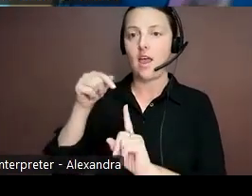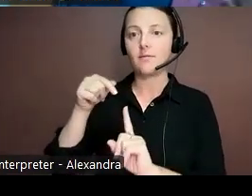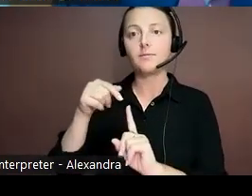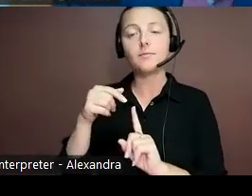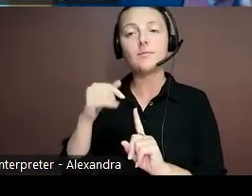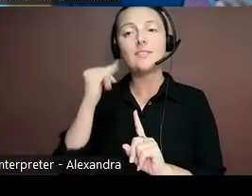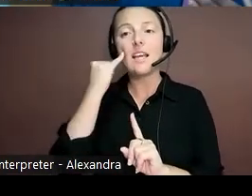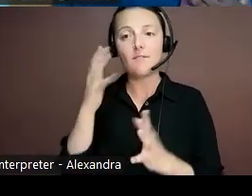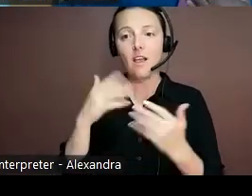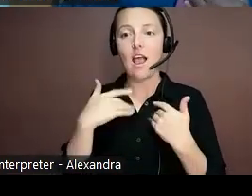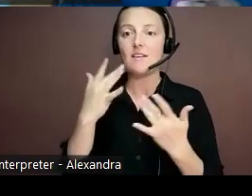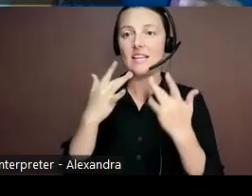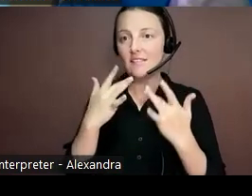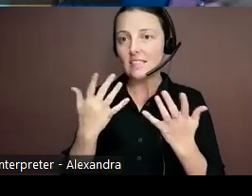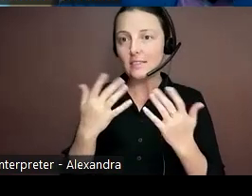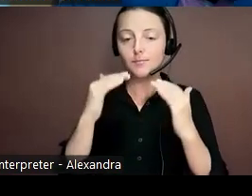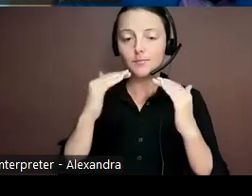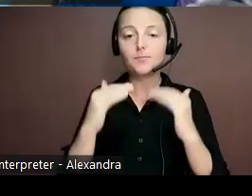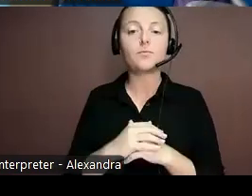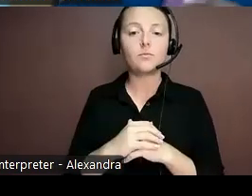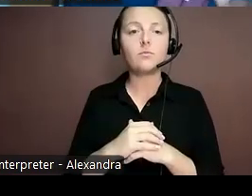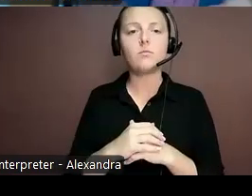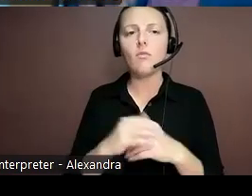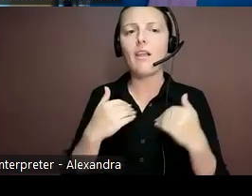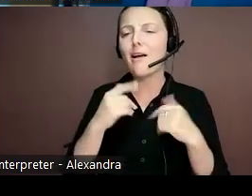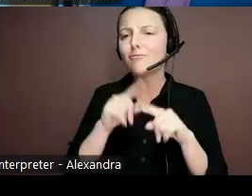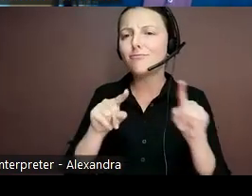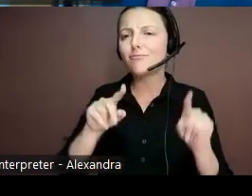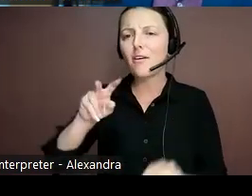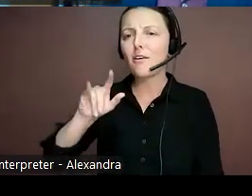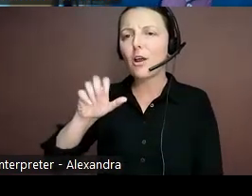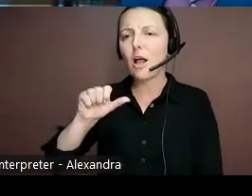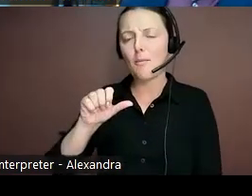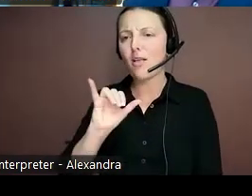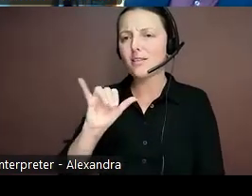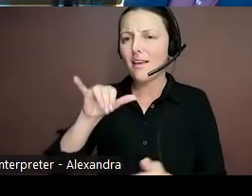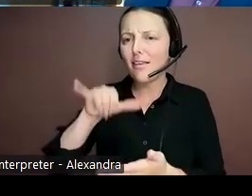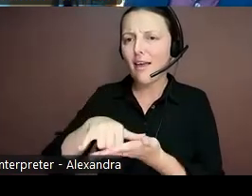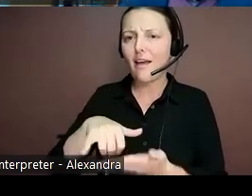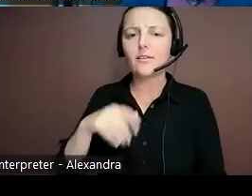with some aspect of aggression whether it's a life history of aggression or ongoing recent aggression